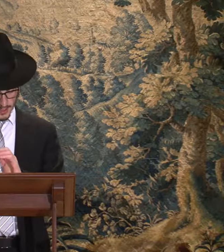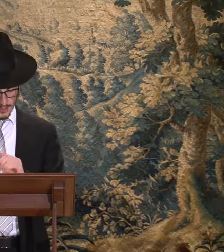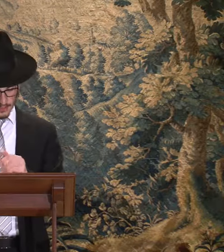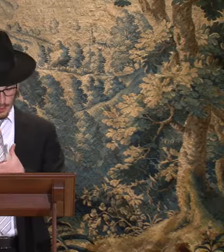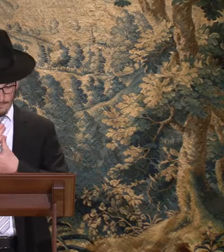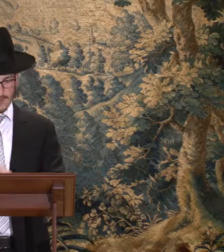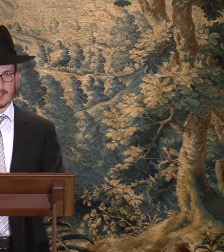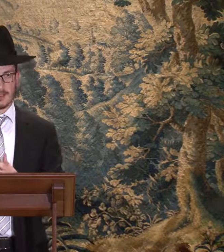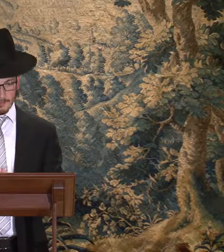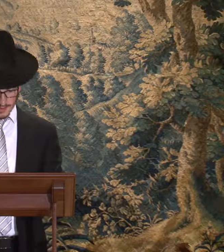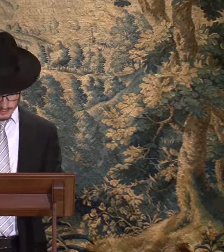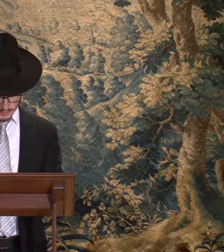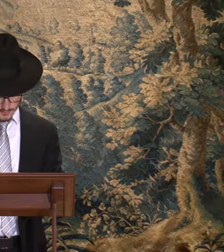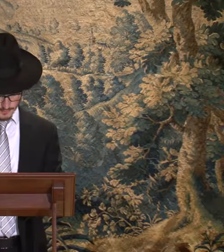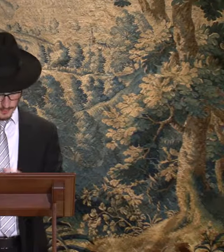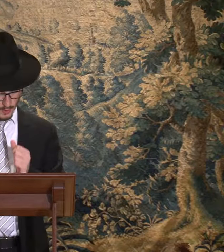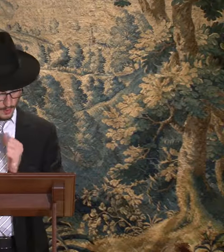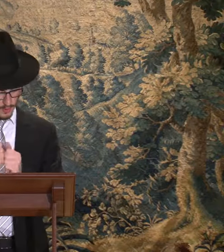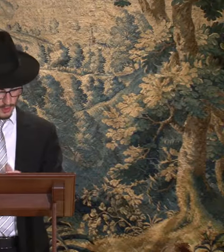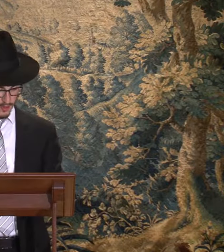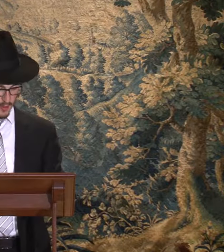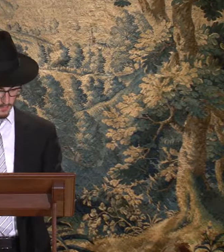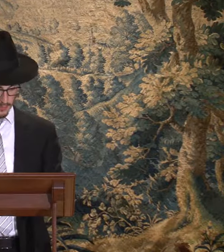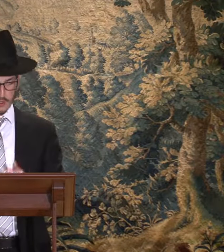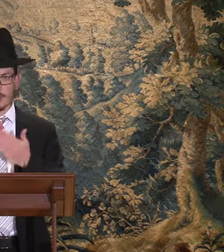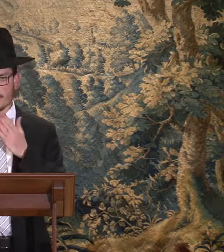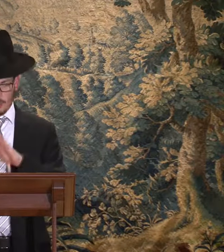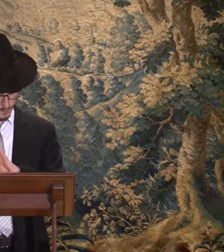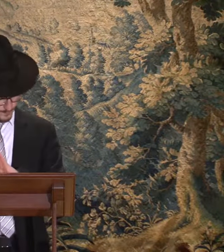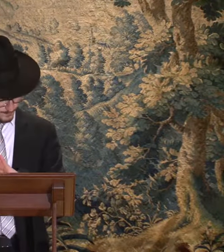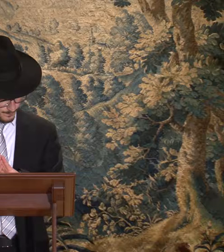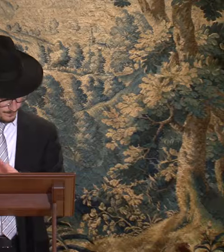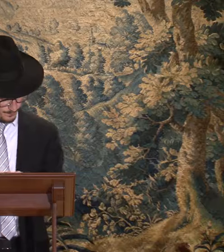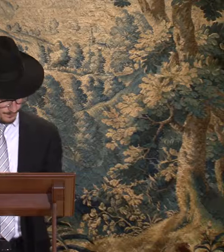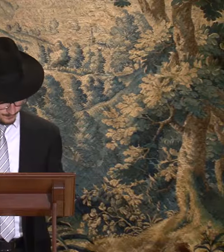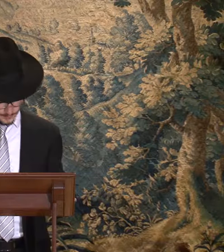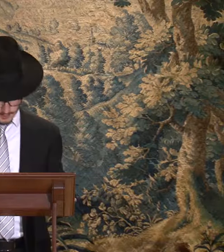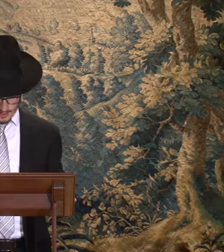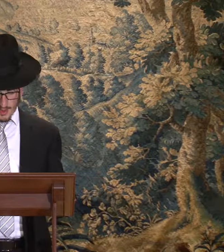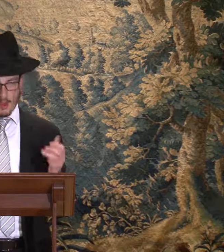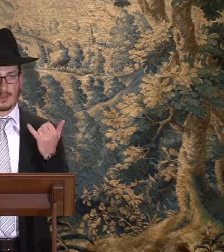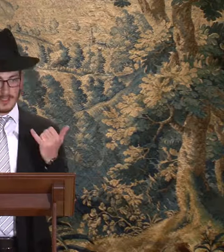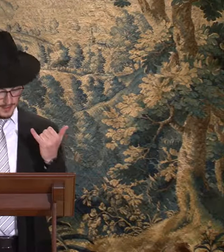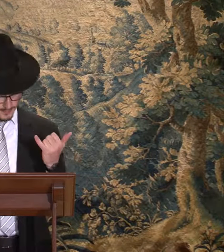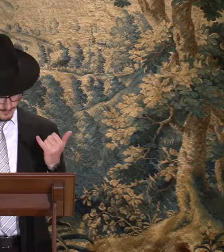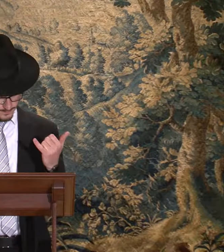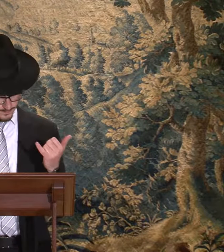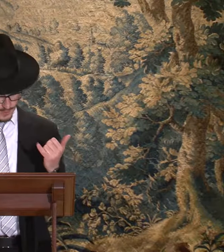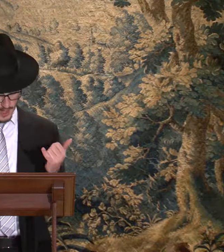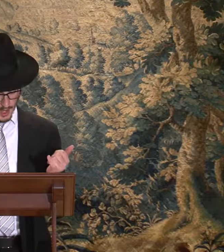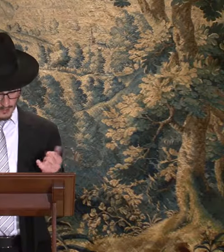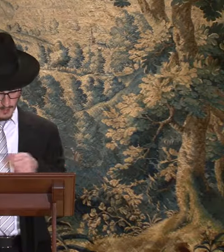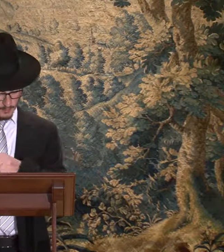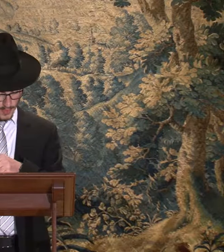to become a confident speaker within the Jewish Deaf Community. Currently, I